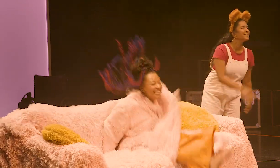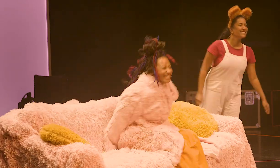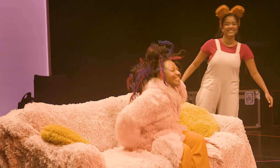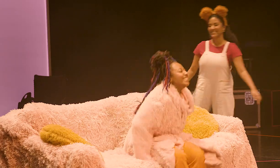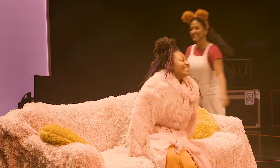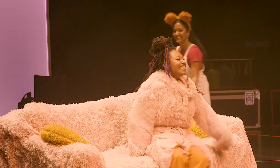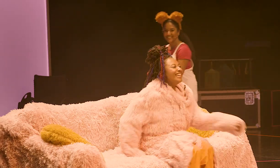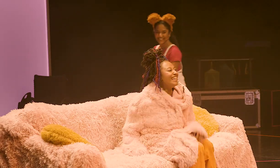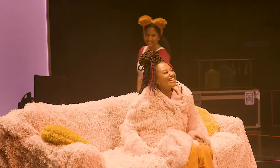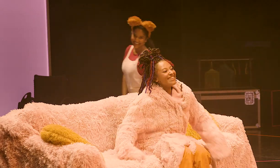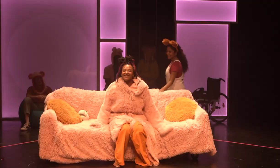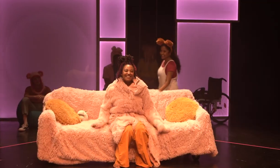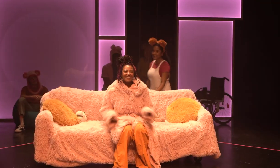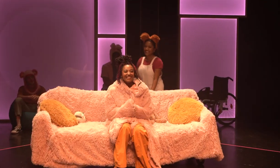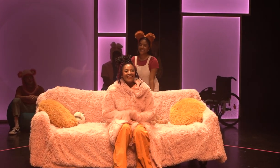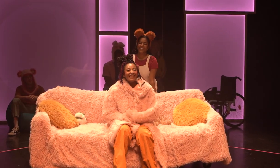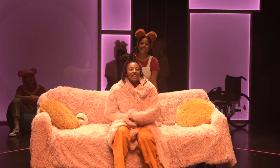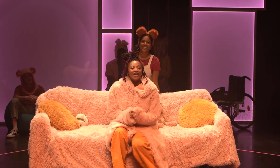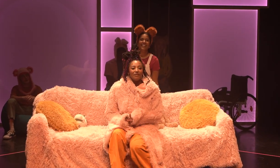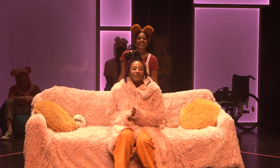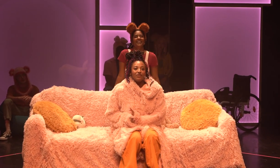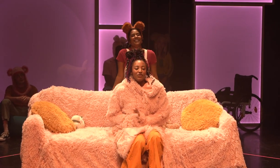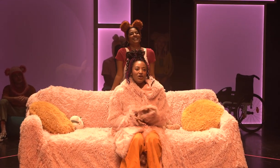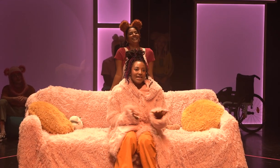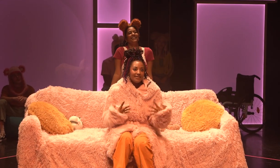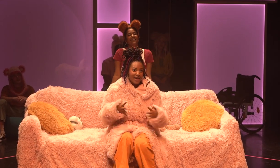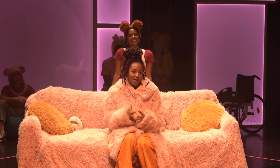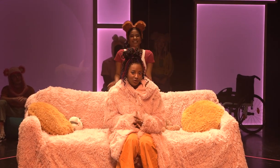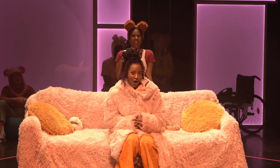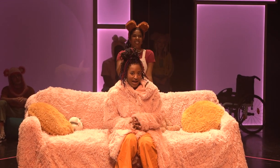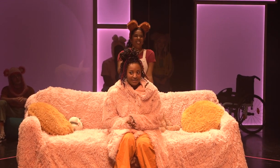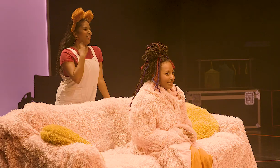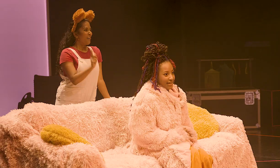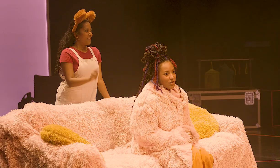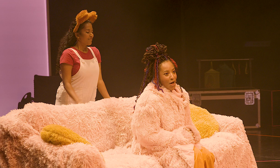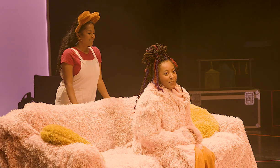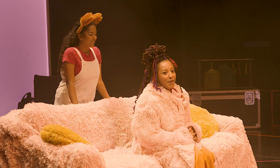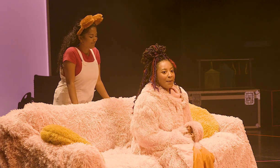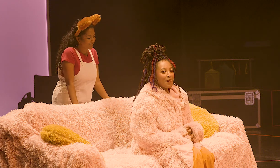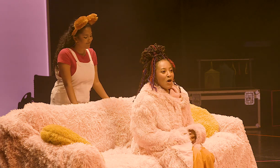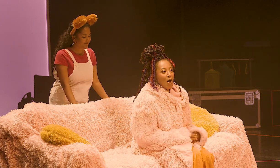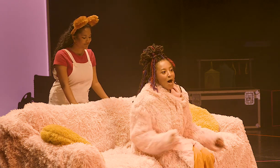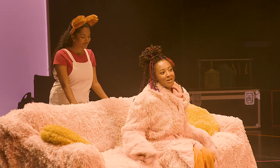for an entire month! [ SQUEALS ] The only downside is, um... I'm going